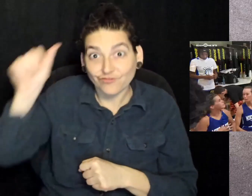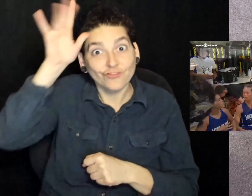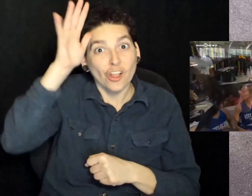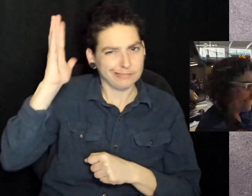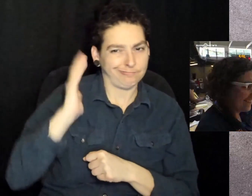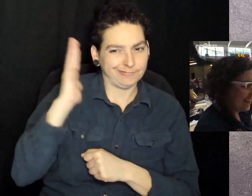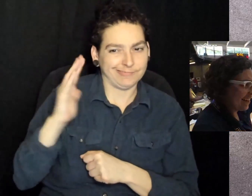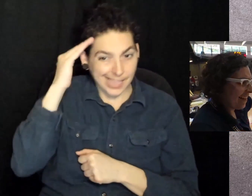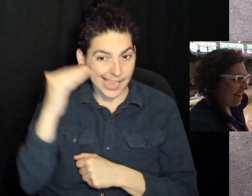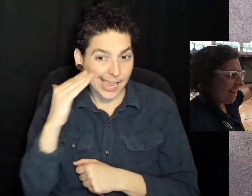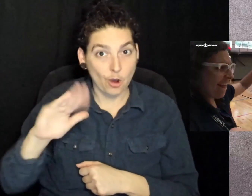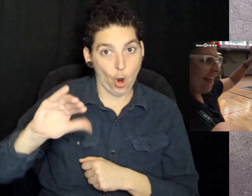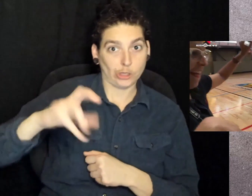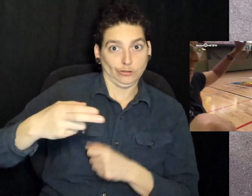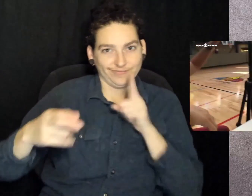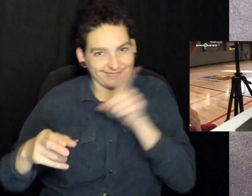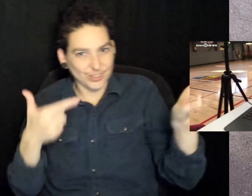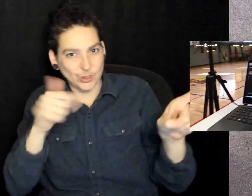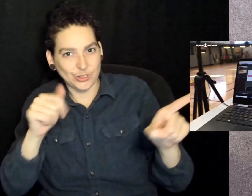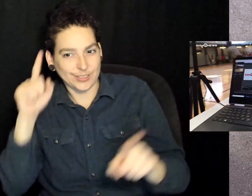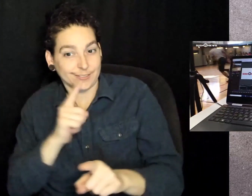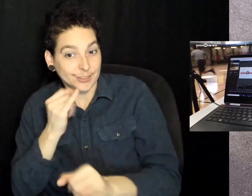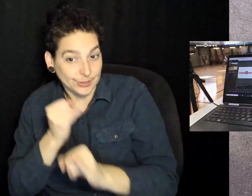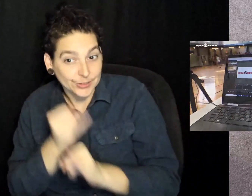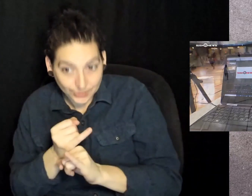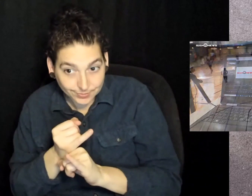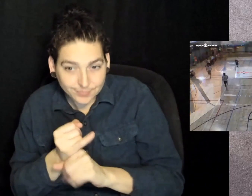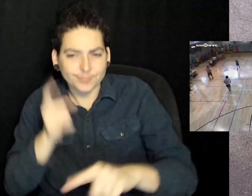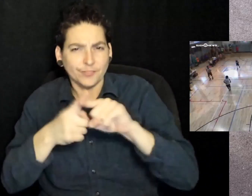Glenn played in the NBA for years his father was the former head coach at